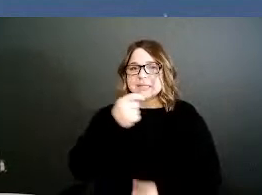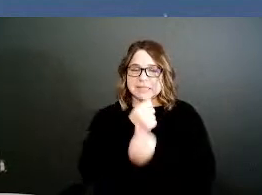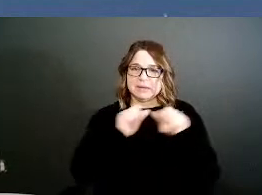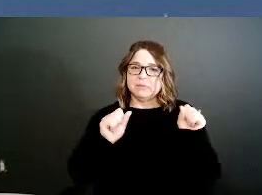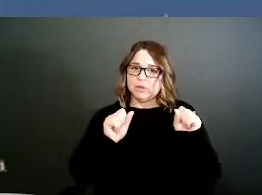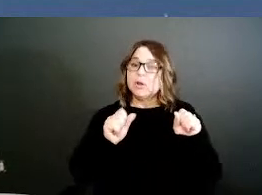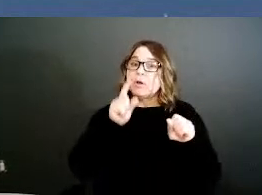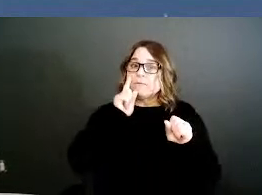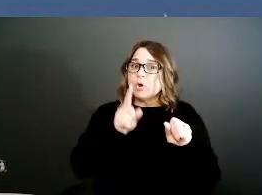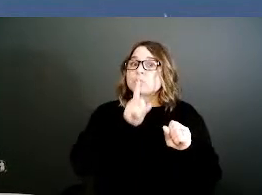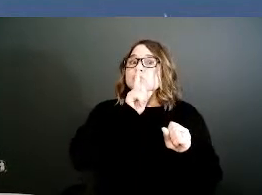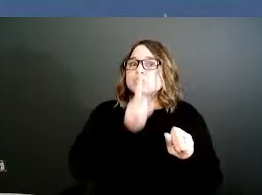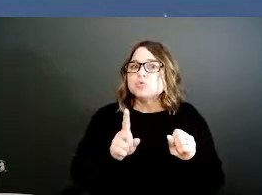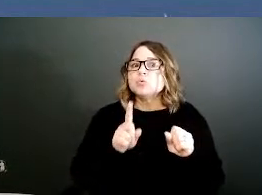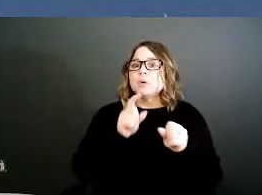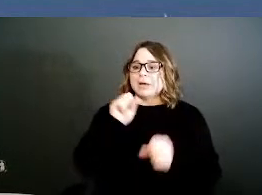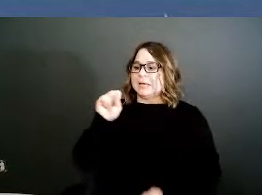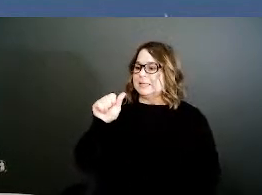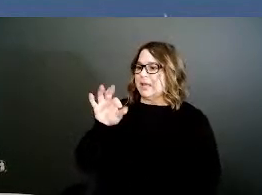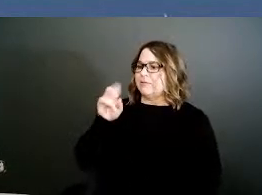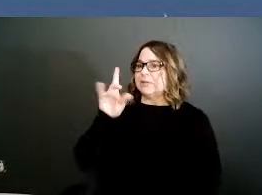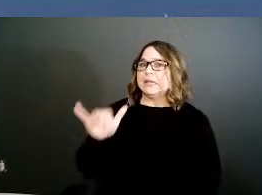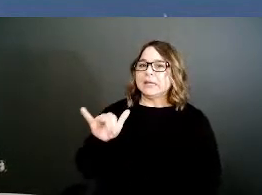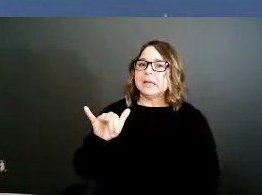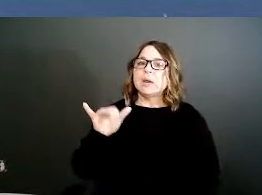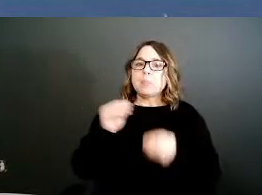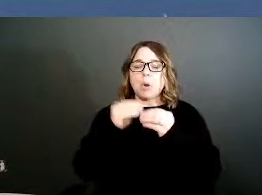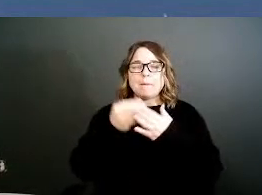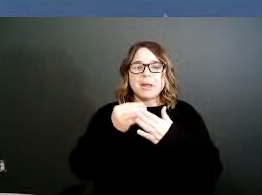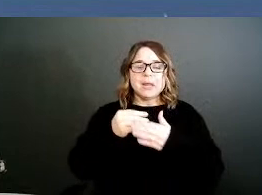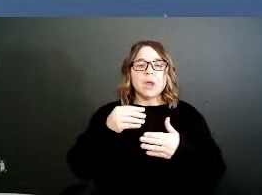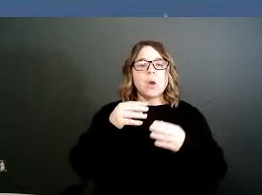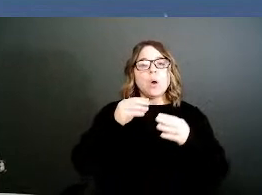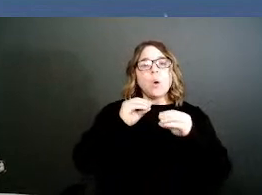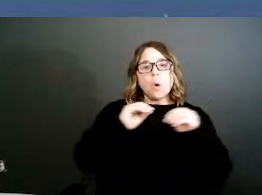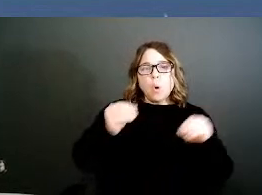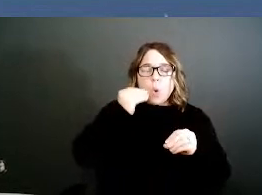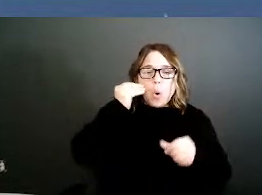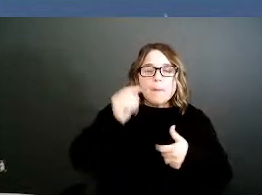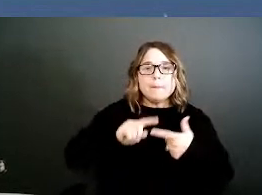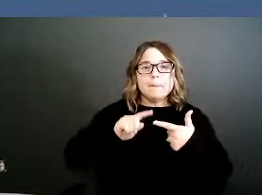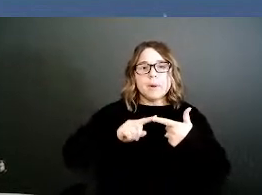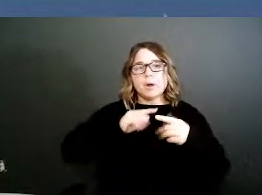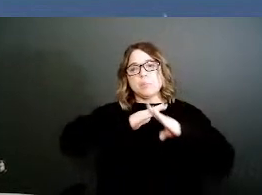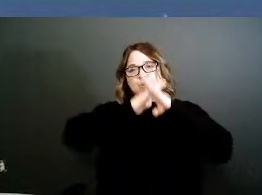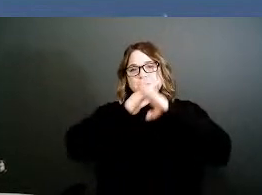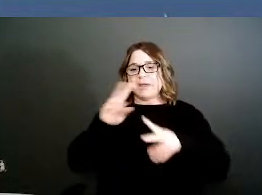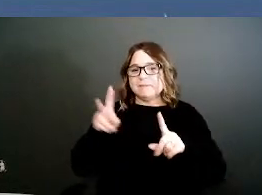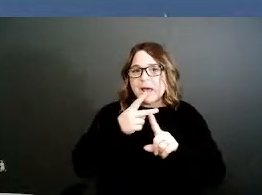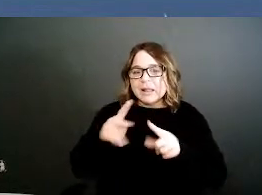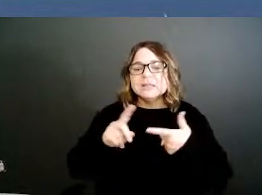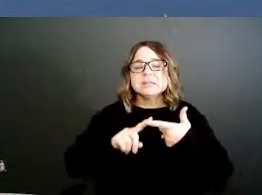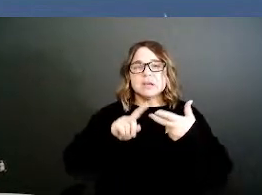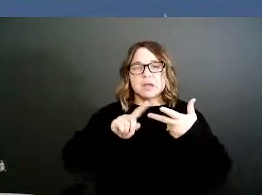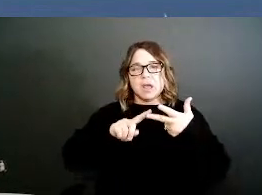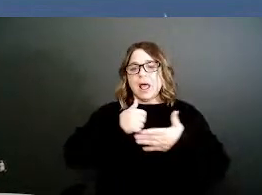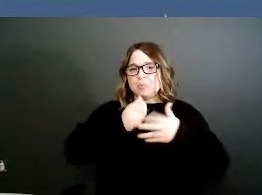FUNDING GOING TOWARDS ADDRESSING HOMELESSNESS, PREVENTING VIOLENCE, AND HELPING PEOPLE MEET THEIR BASIC NEEDS. WE HAVE WHAT WE NEED TO KEEP EACH OTHER SAFE.